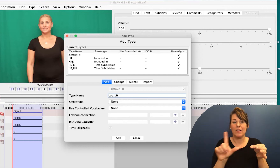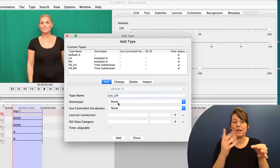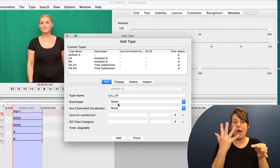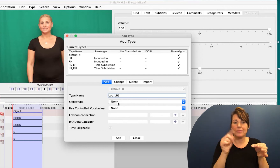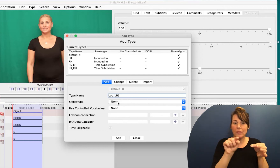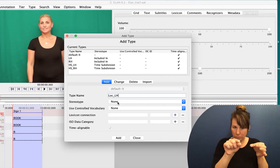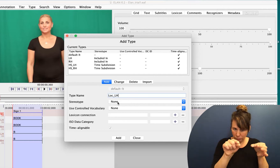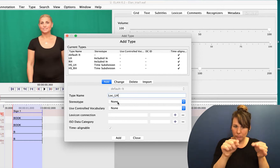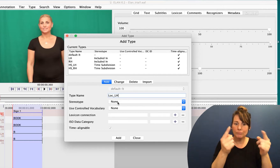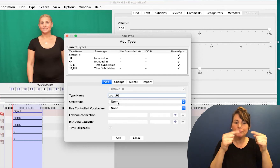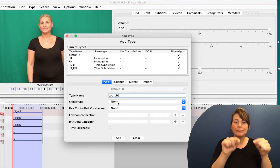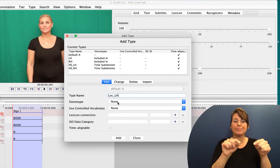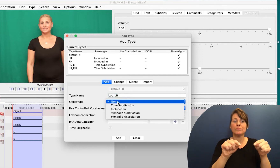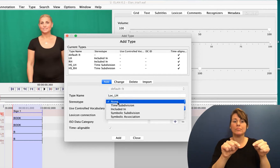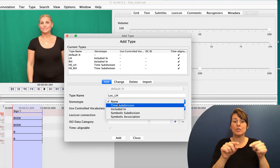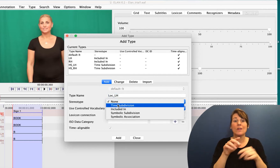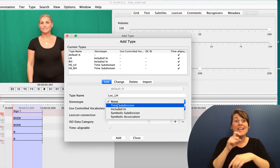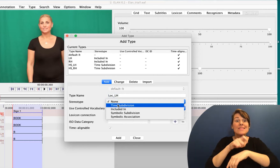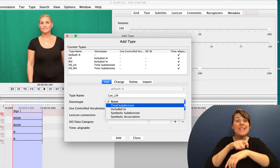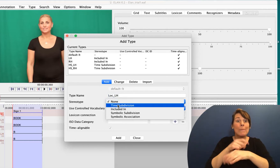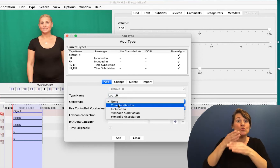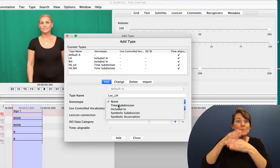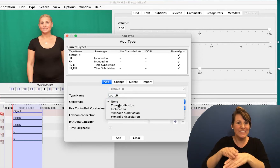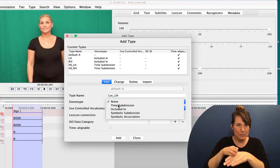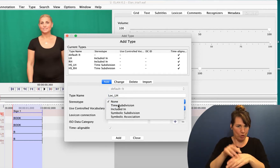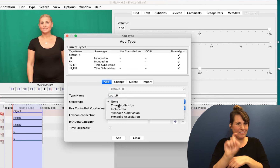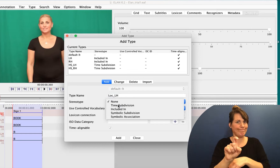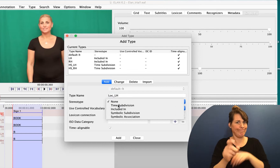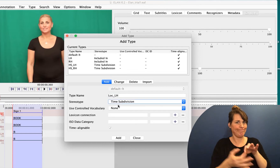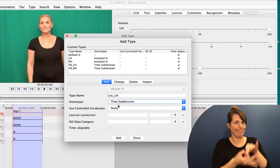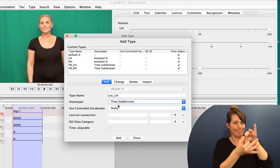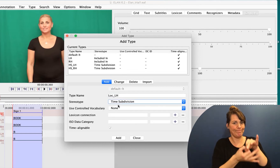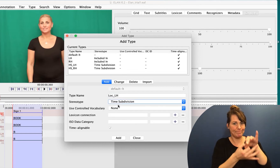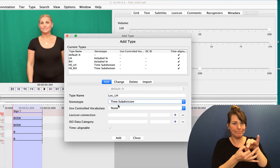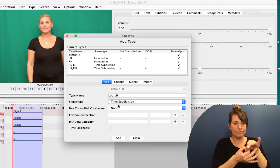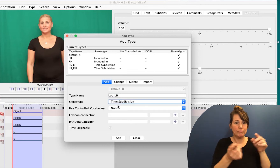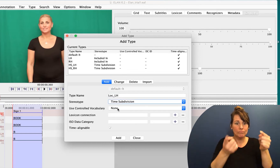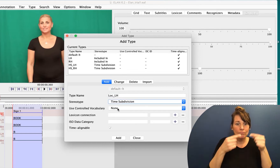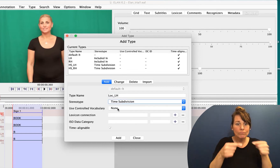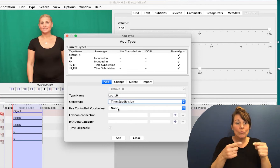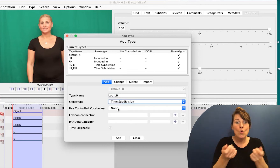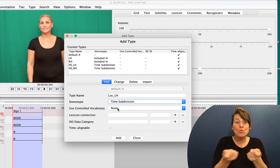and then I want to choose "Time subdivision" as the stereotype.